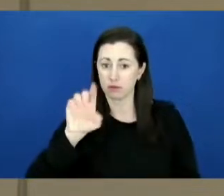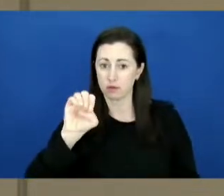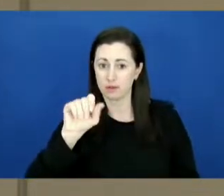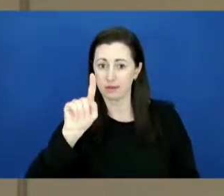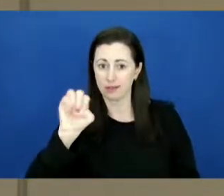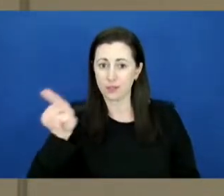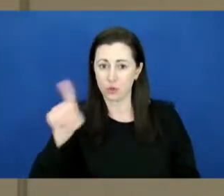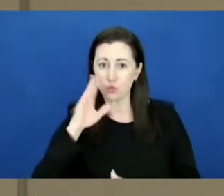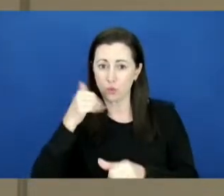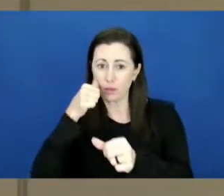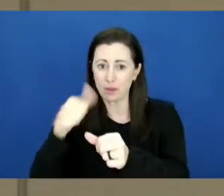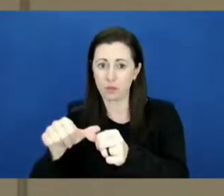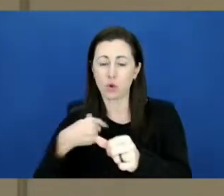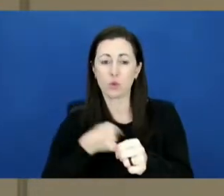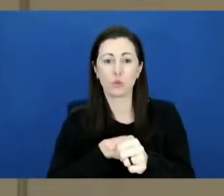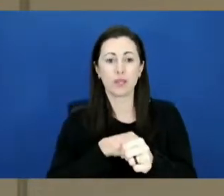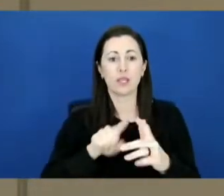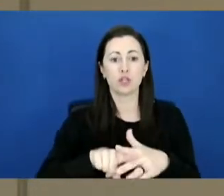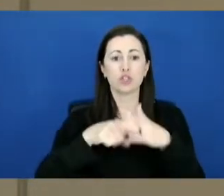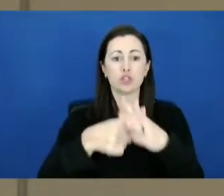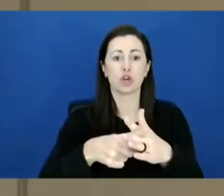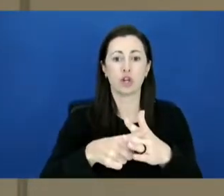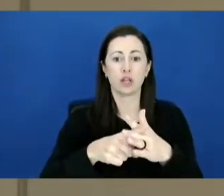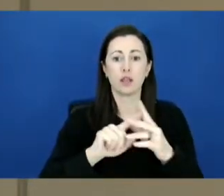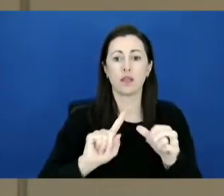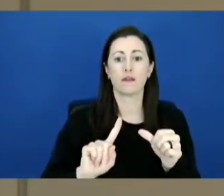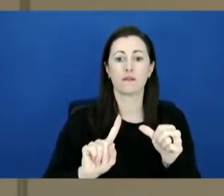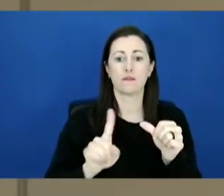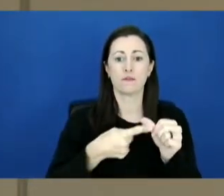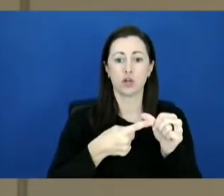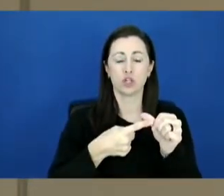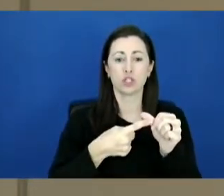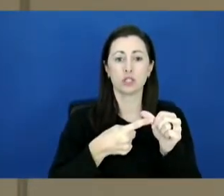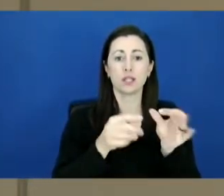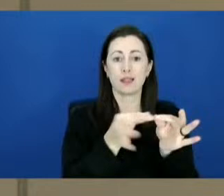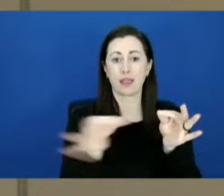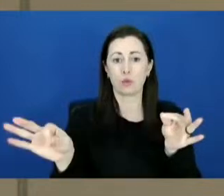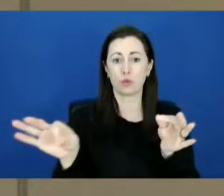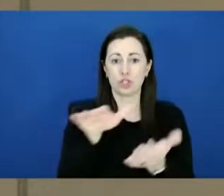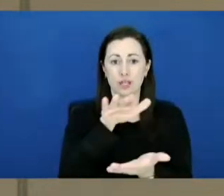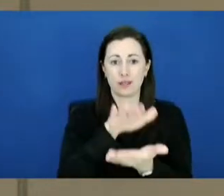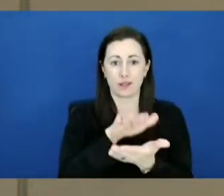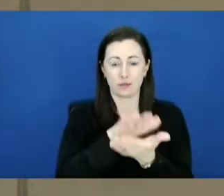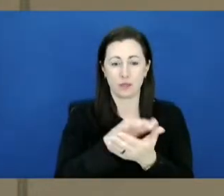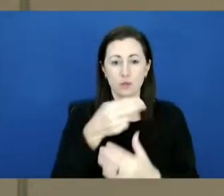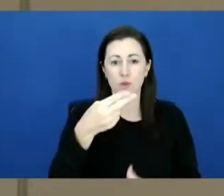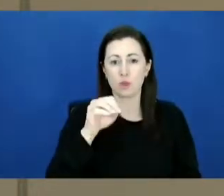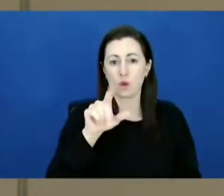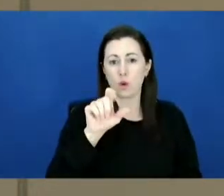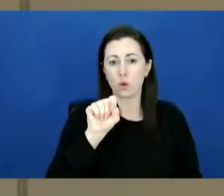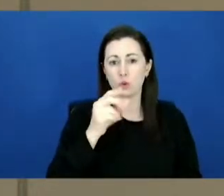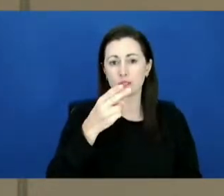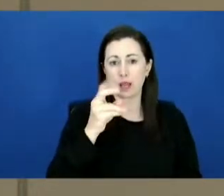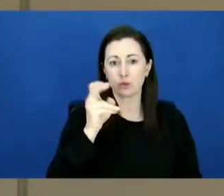WE STARTED COMMISSIONER LEAKE, YOU'LL REMEMBER, WE STARTED THE VERY FIRST LANGUAGE ACADEMY.